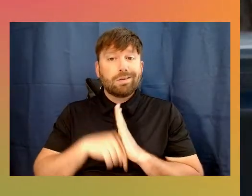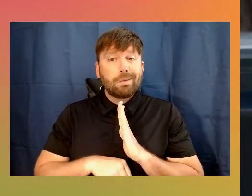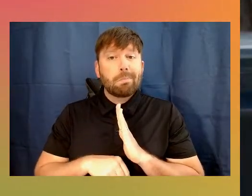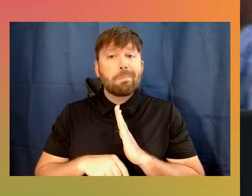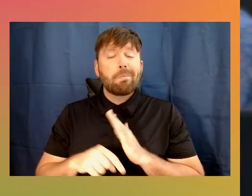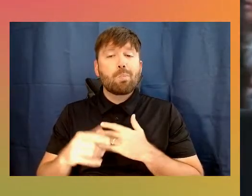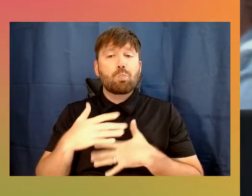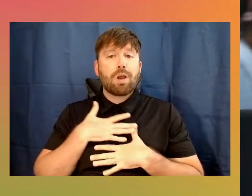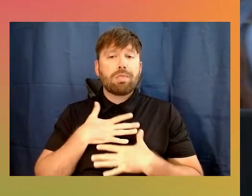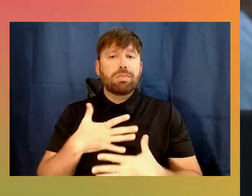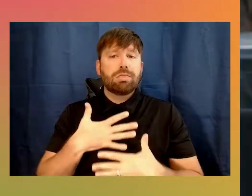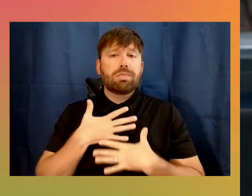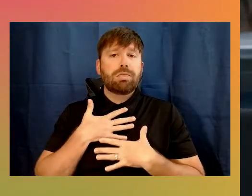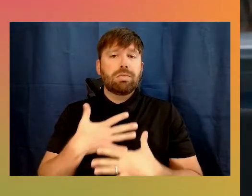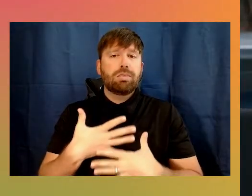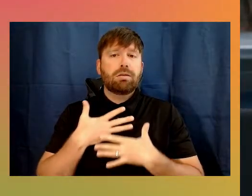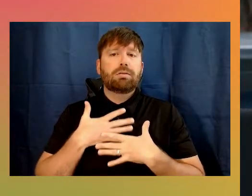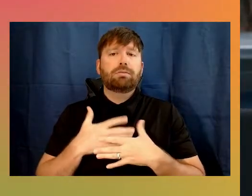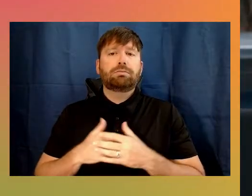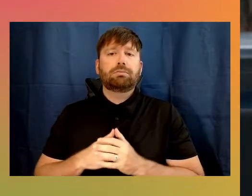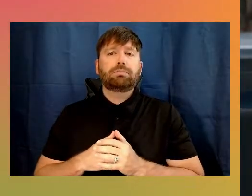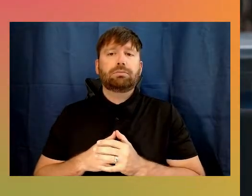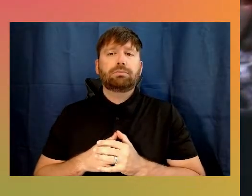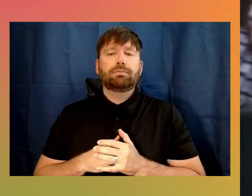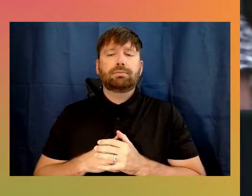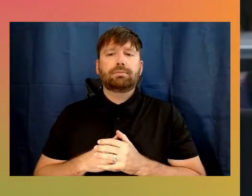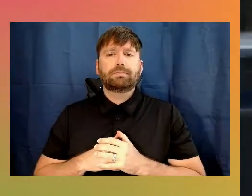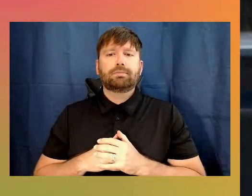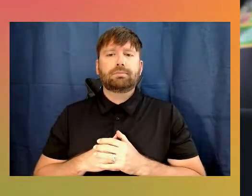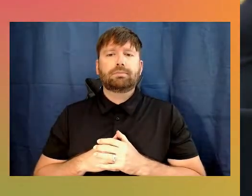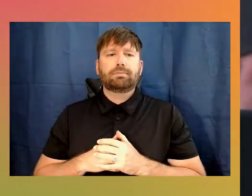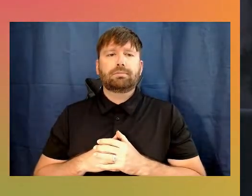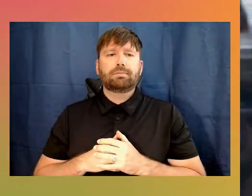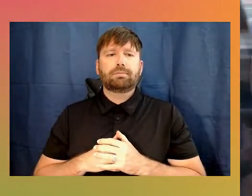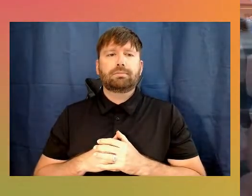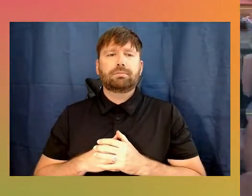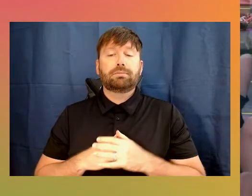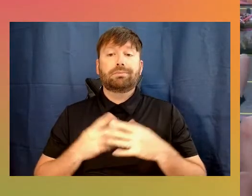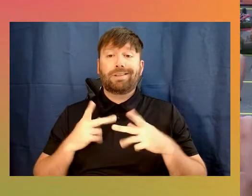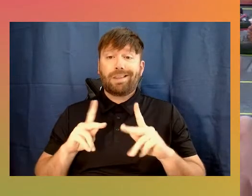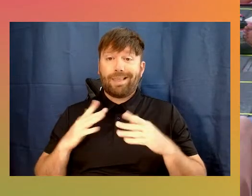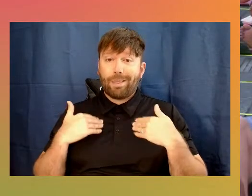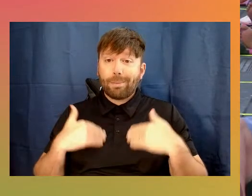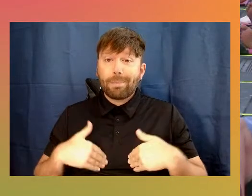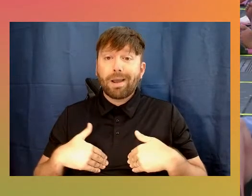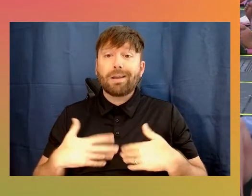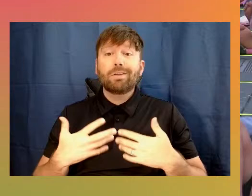GENTLY START TO DEEPEN THE